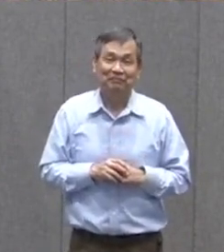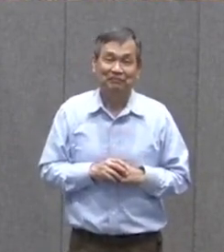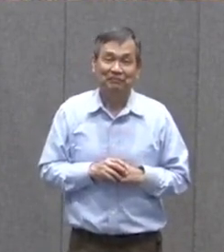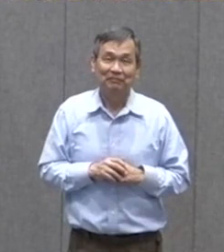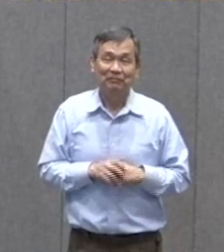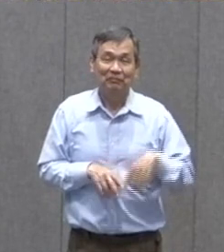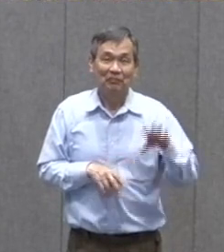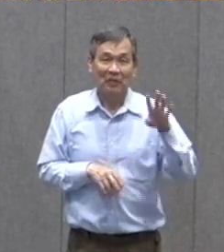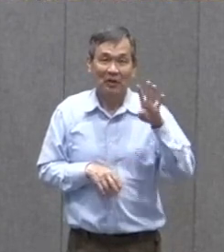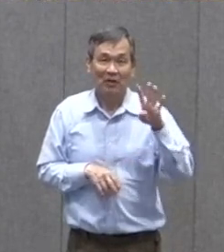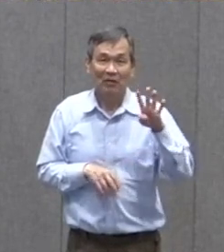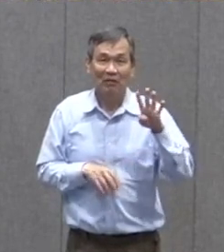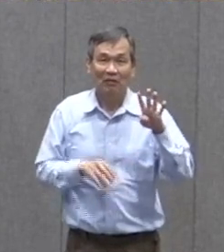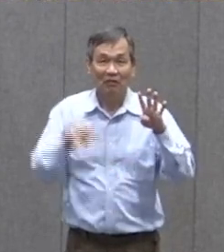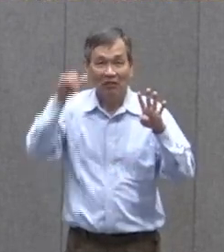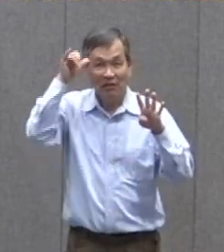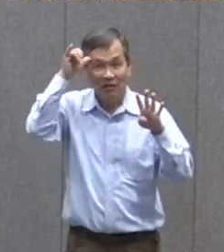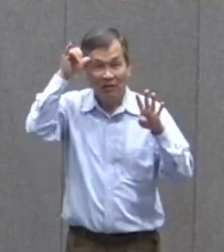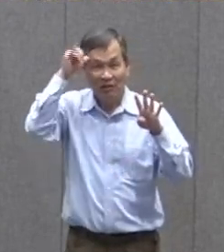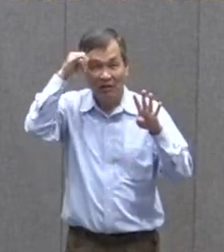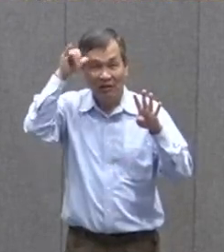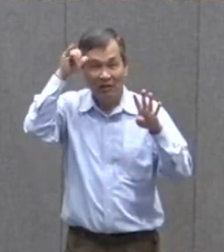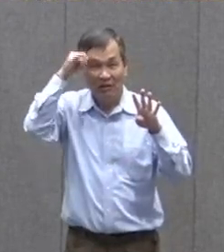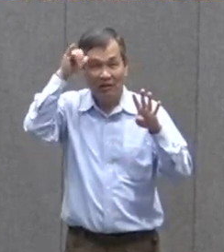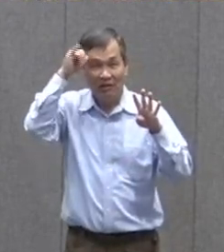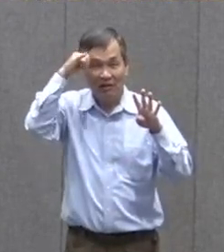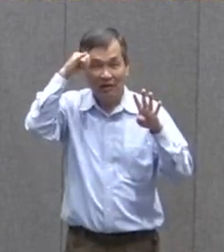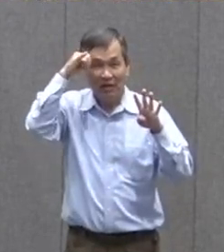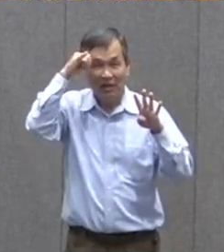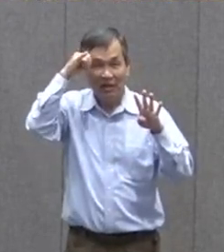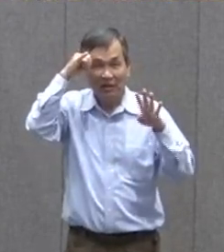Four cows jumping over the moon.